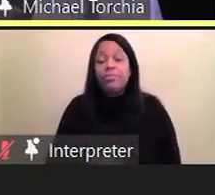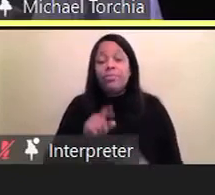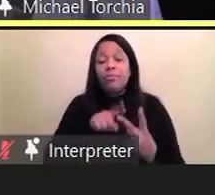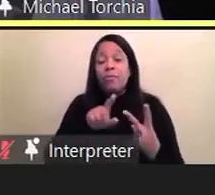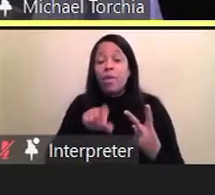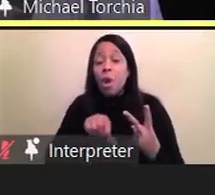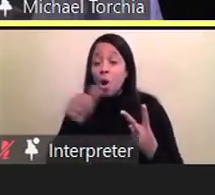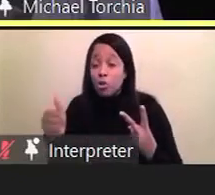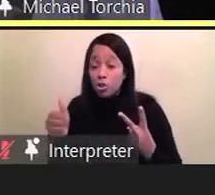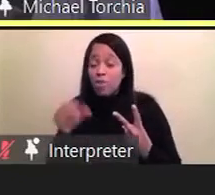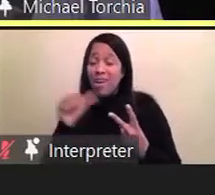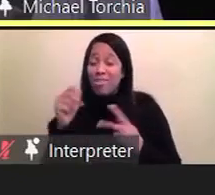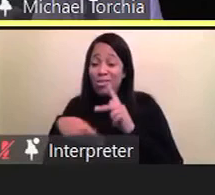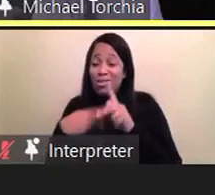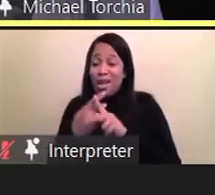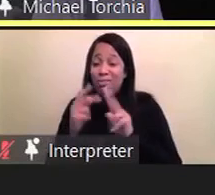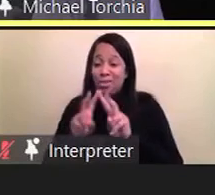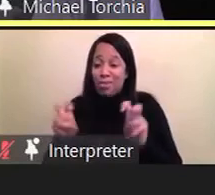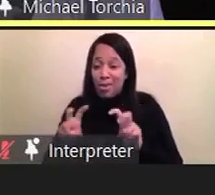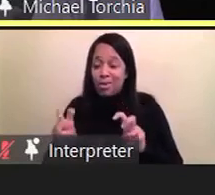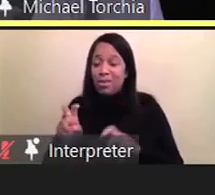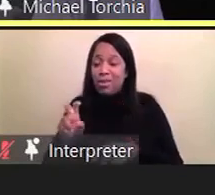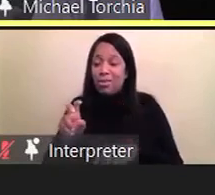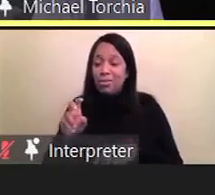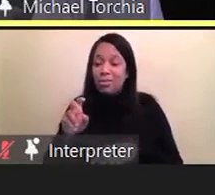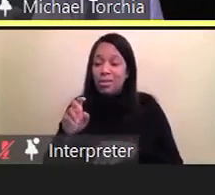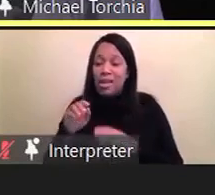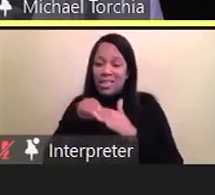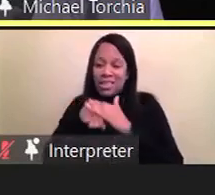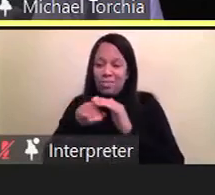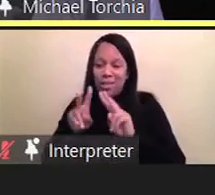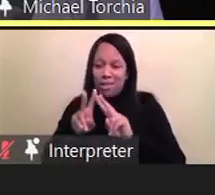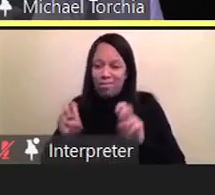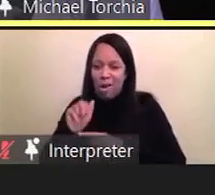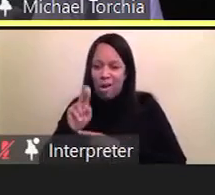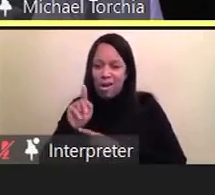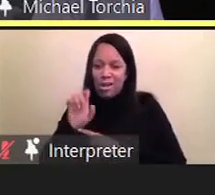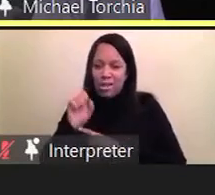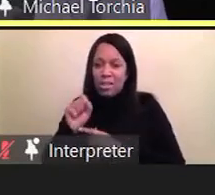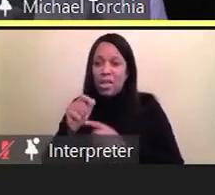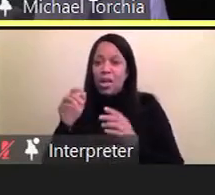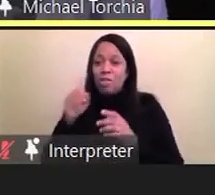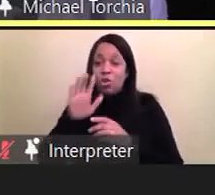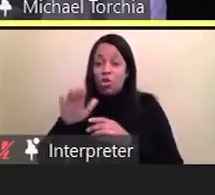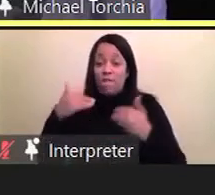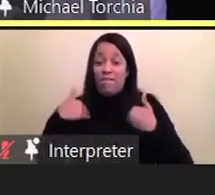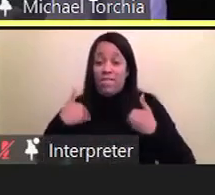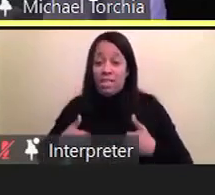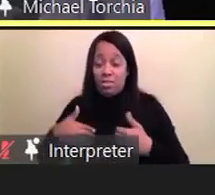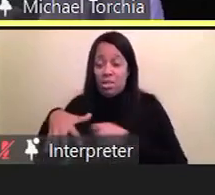such as the physical space, where someone comes in. And they look at your physical space and see if you are complying with